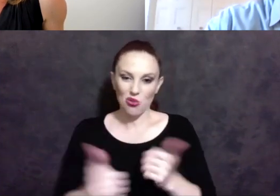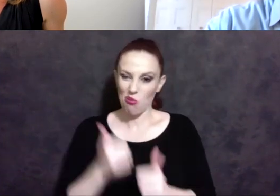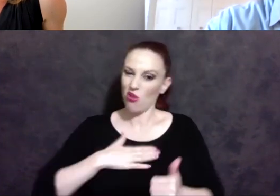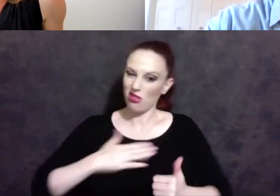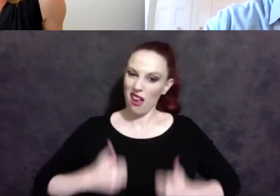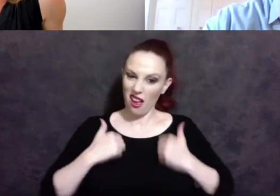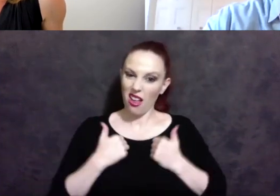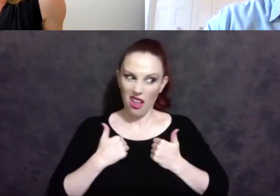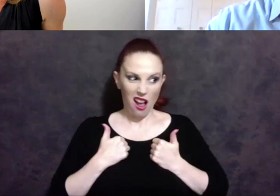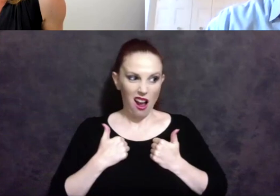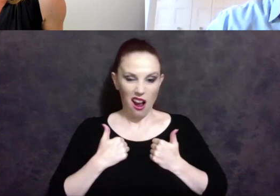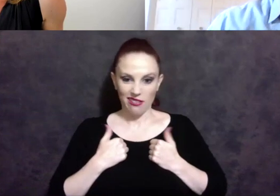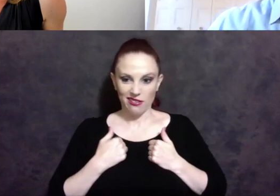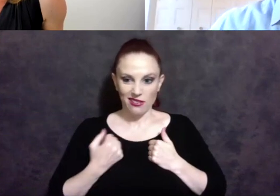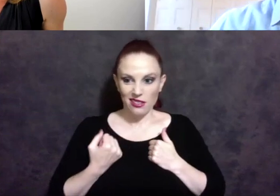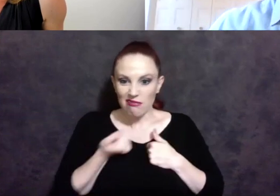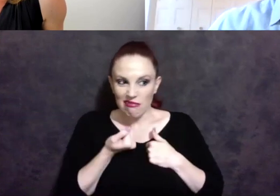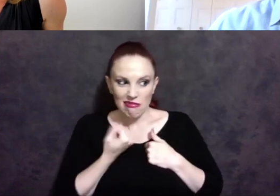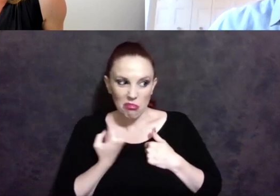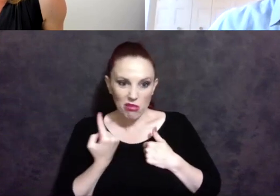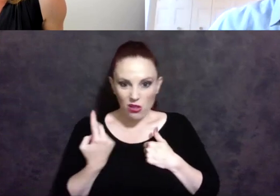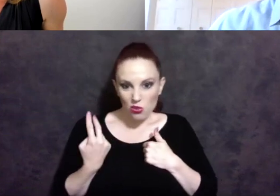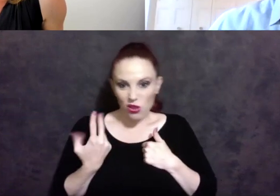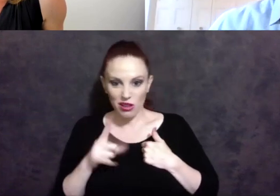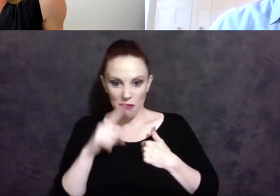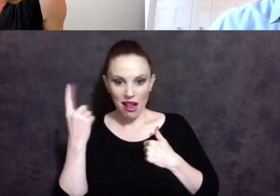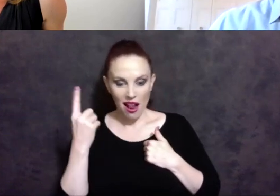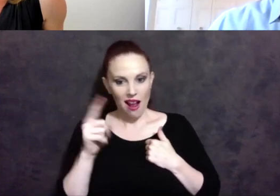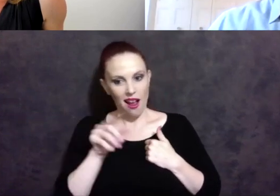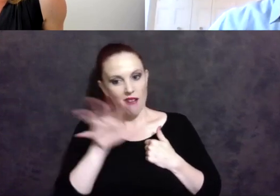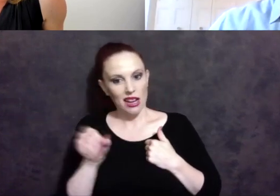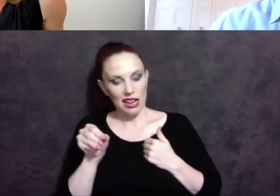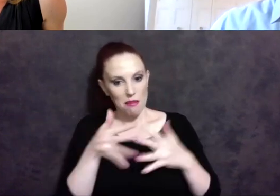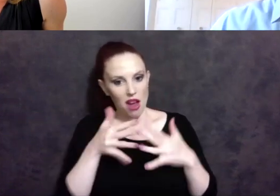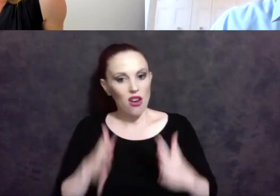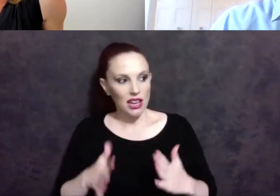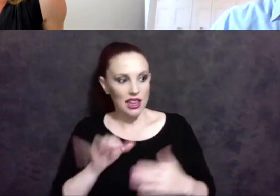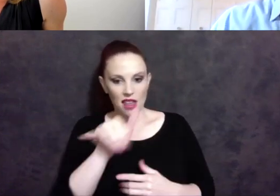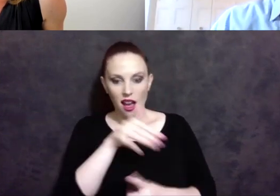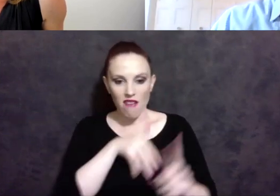is being one of few African Americans in that given environment and the thing about trauma